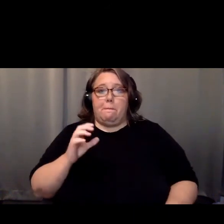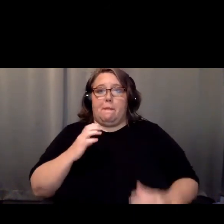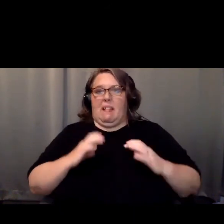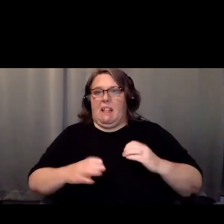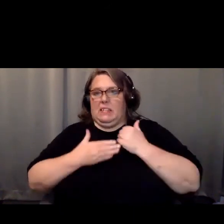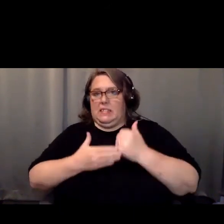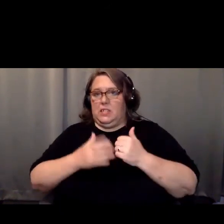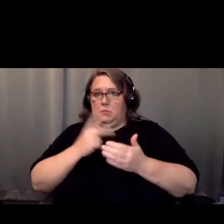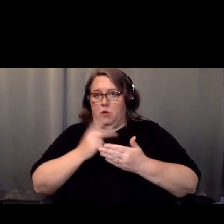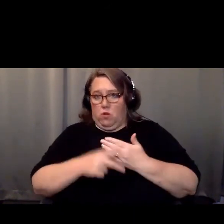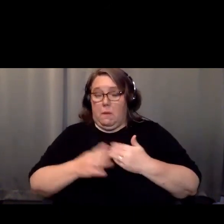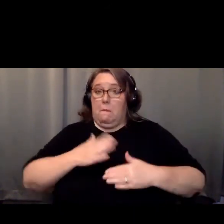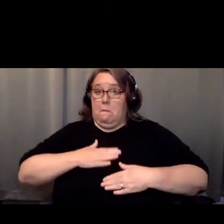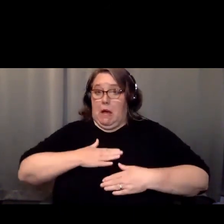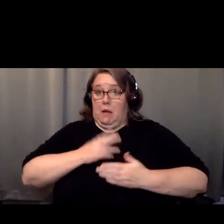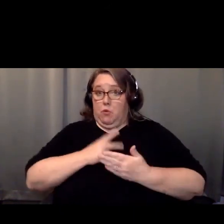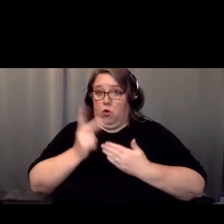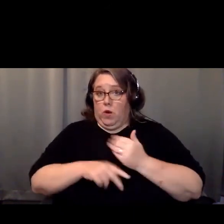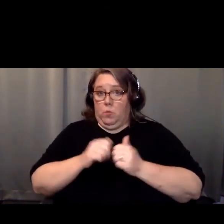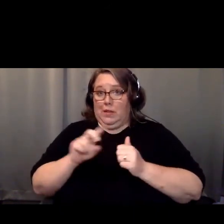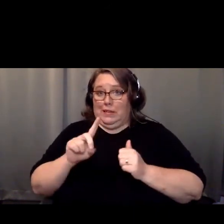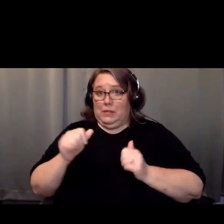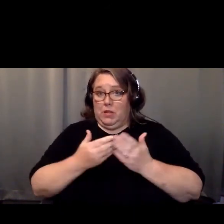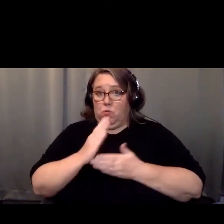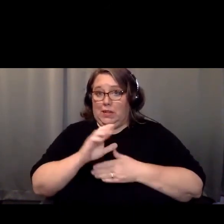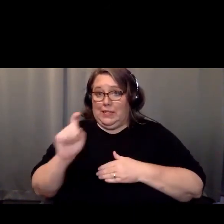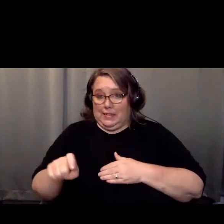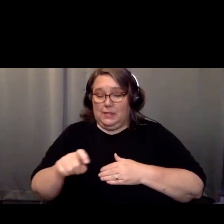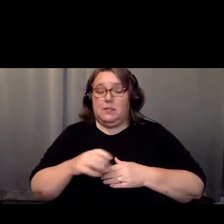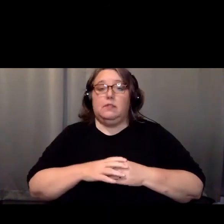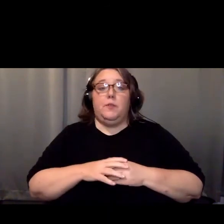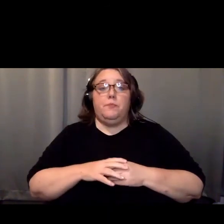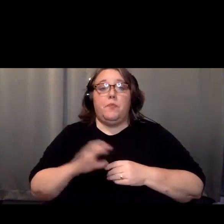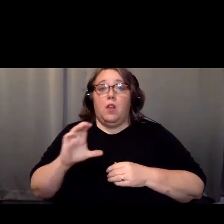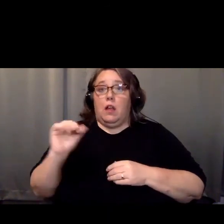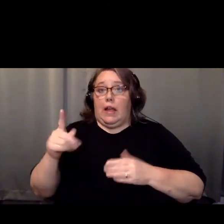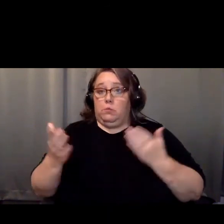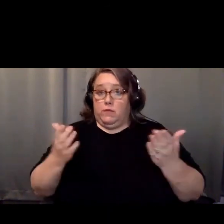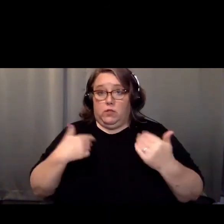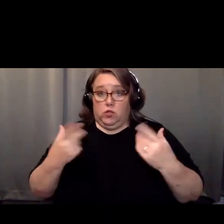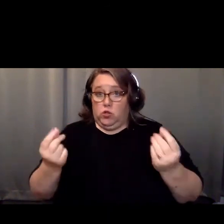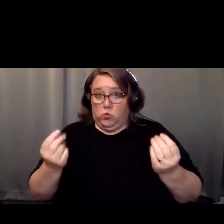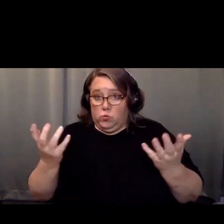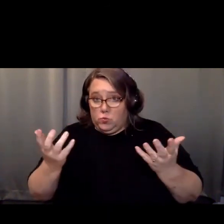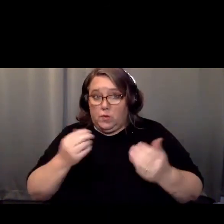with Disability Rights Texas. So, through CAP services, we help individuals apply